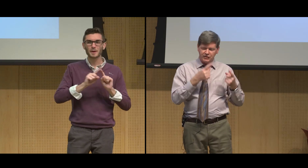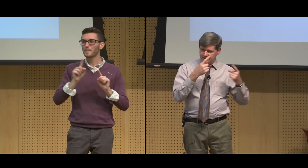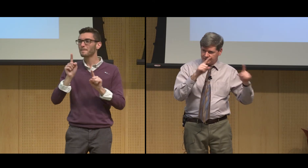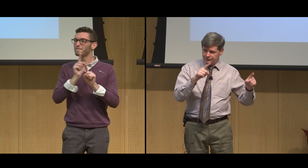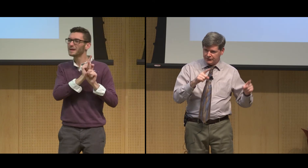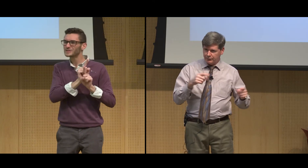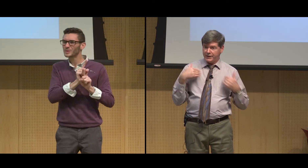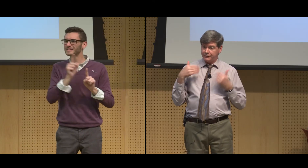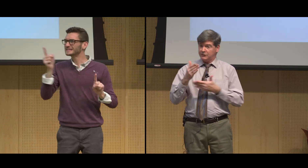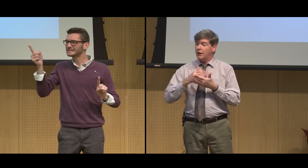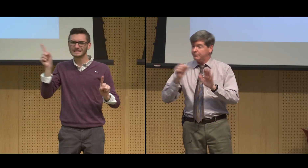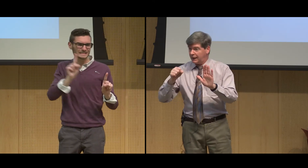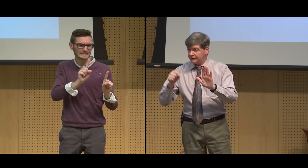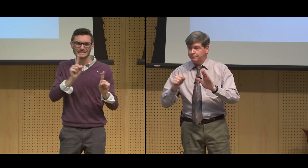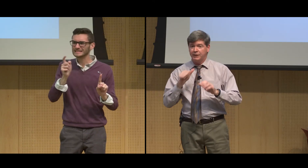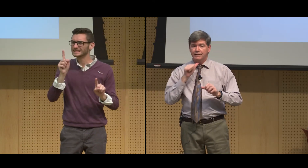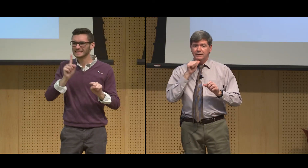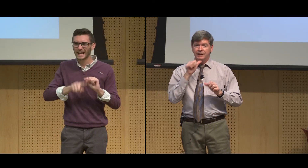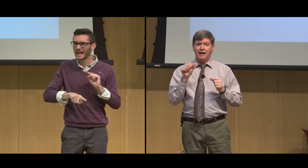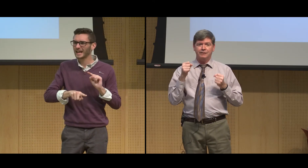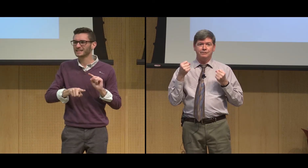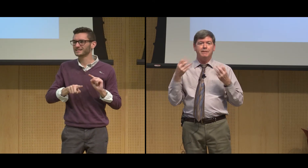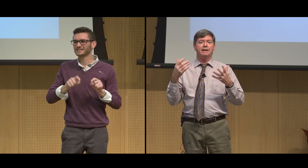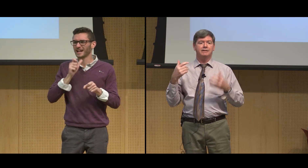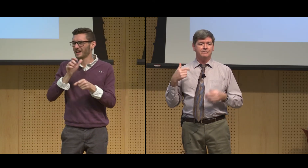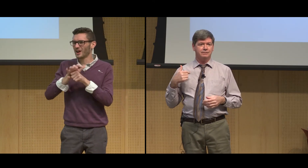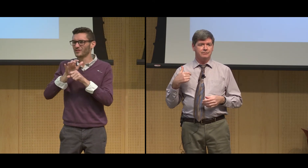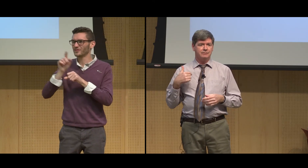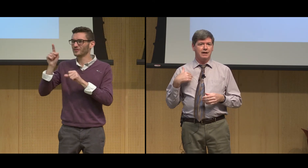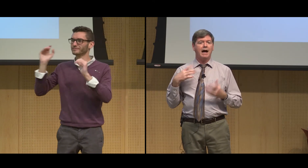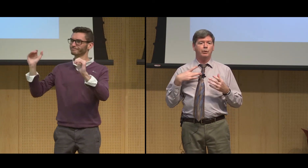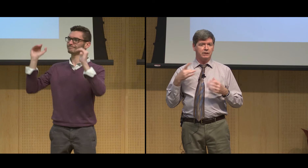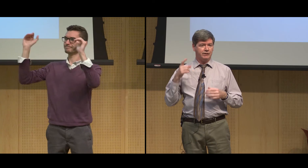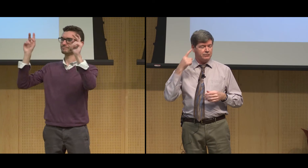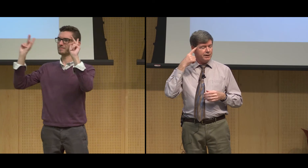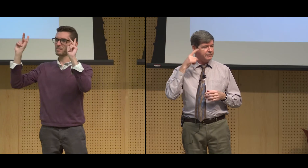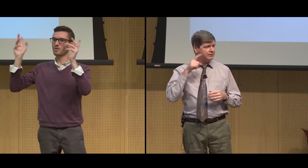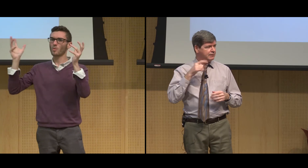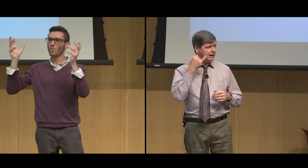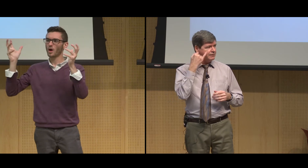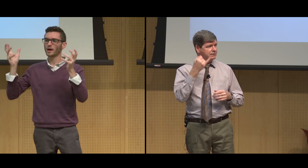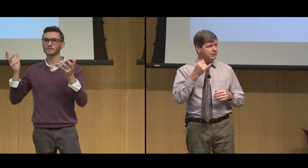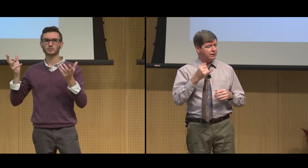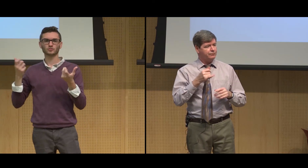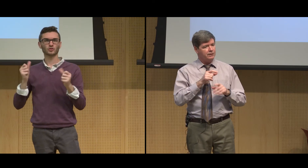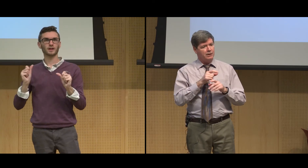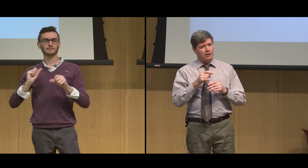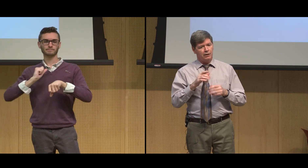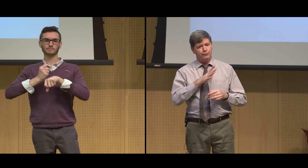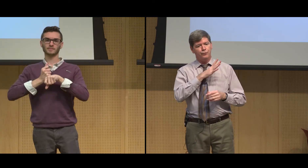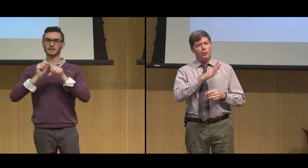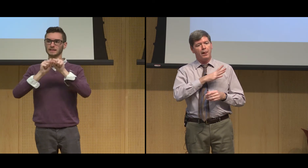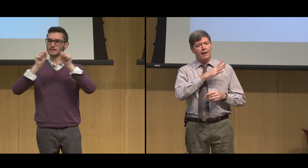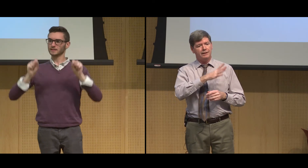We have some, yes, but not as many as I would like, so I think the idea of--of formalizing